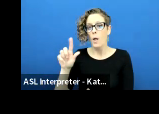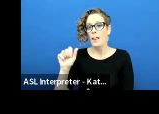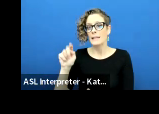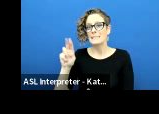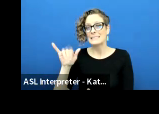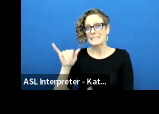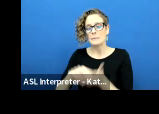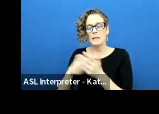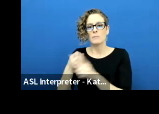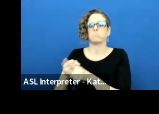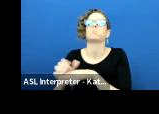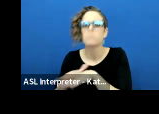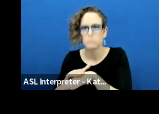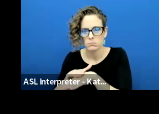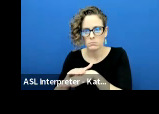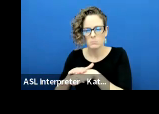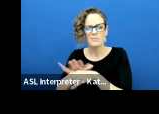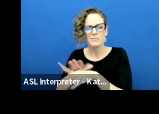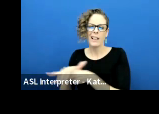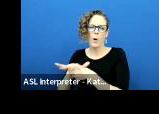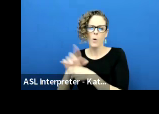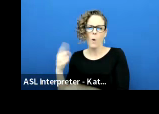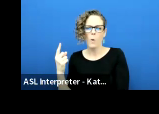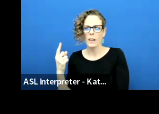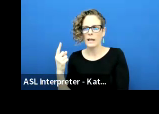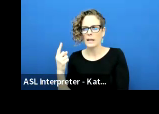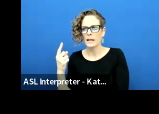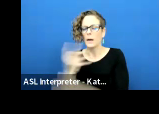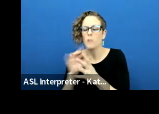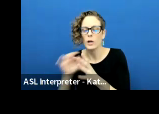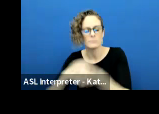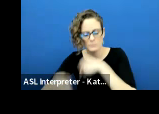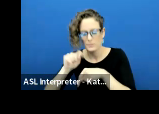in a local only environment because everything is local nothing's going to the cloud so it's much